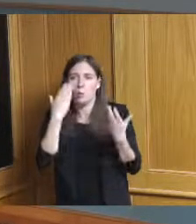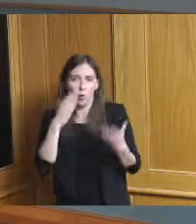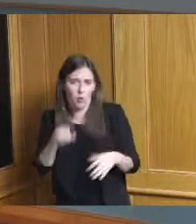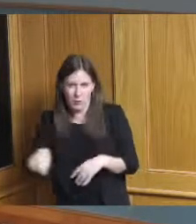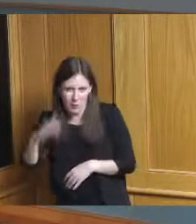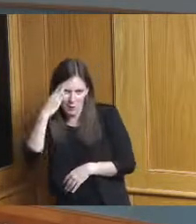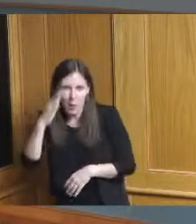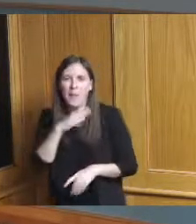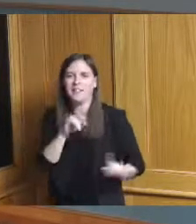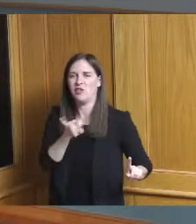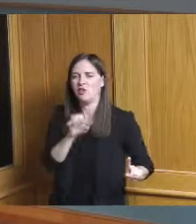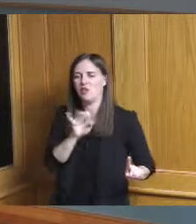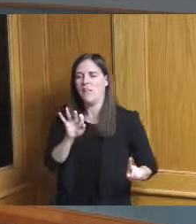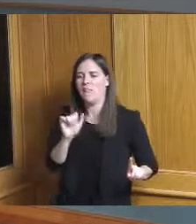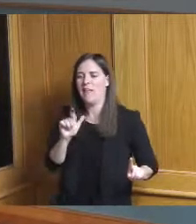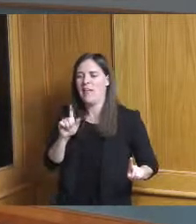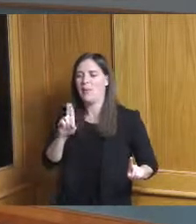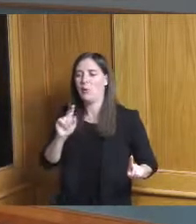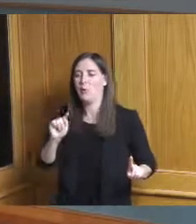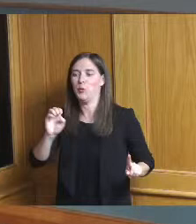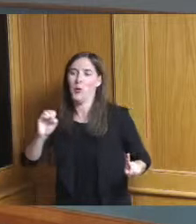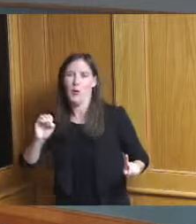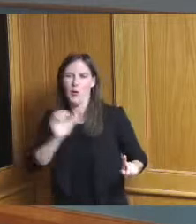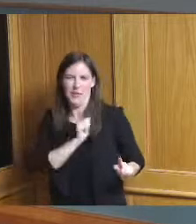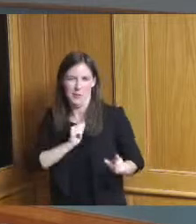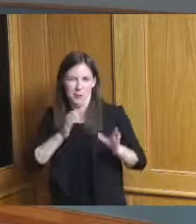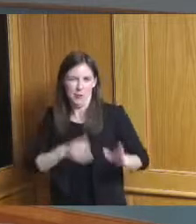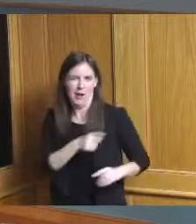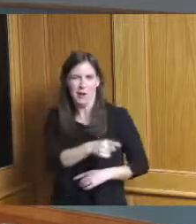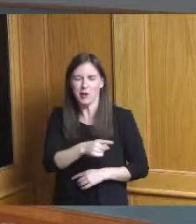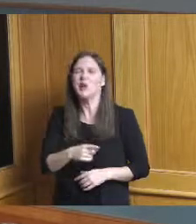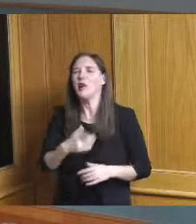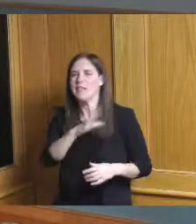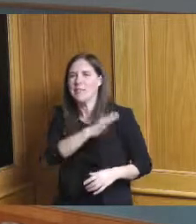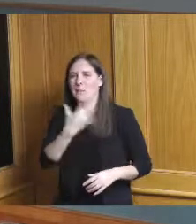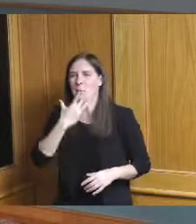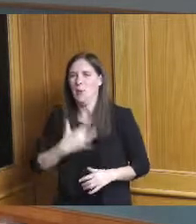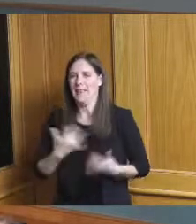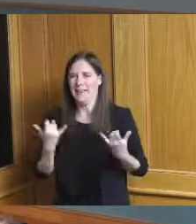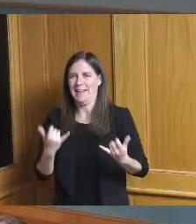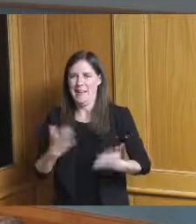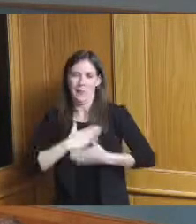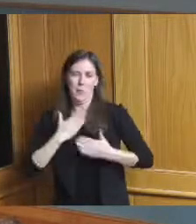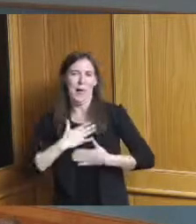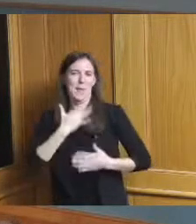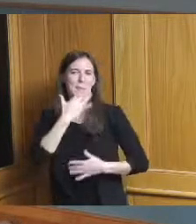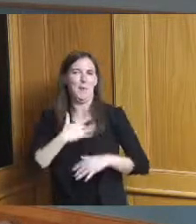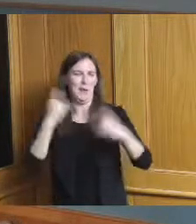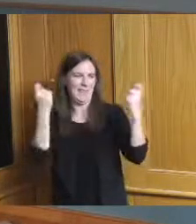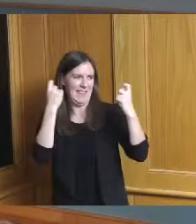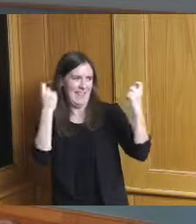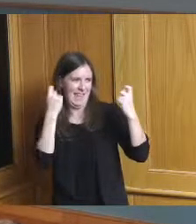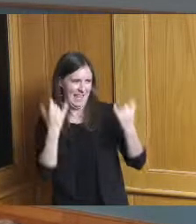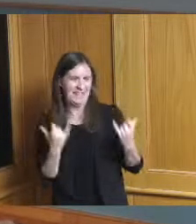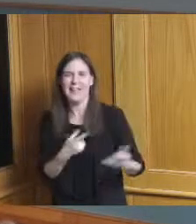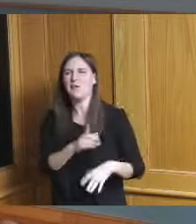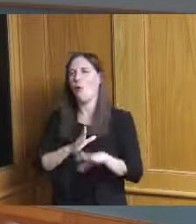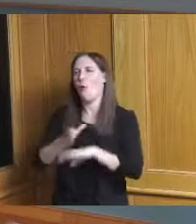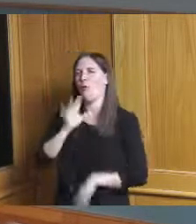birthday today so happy birthday to the County Administrator Jeff Aluotto he's over 50 now so